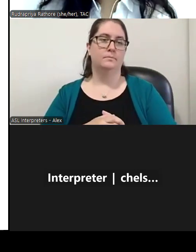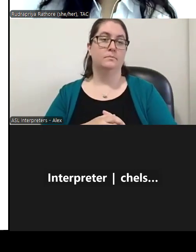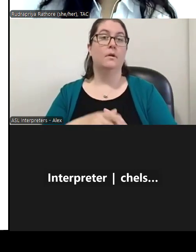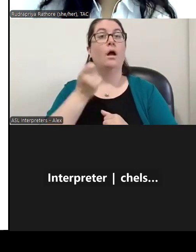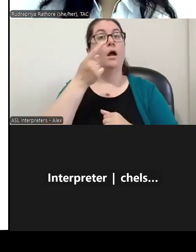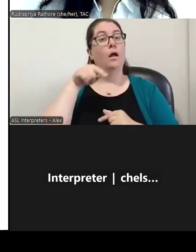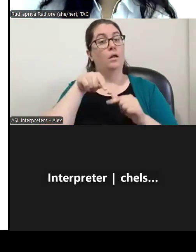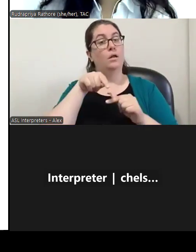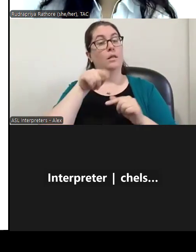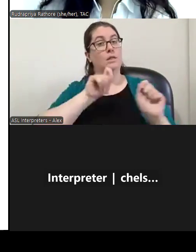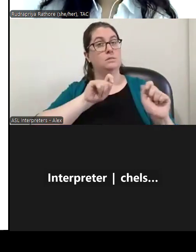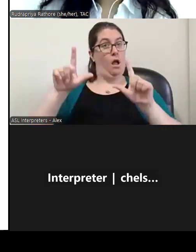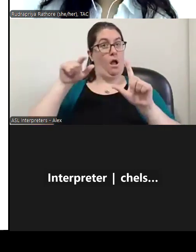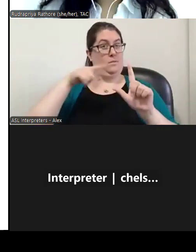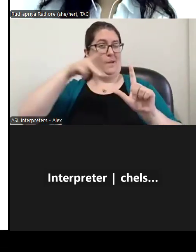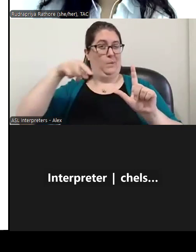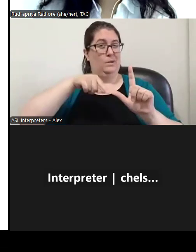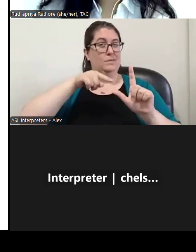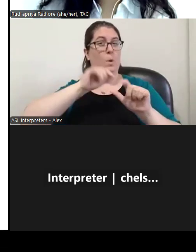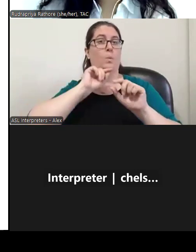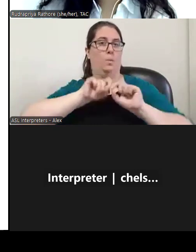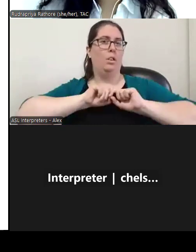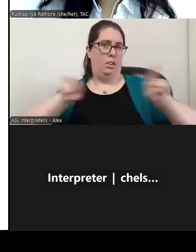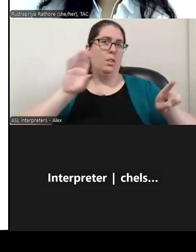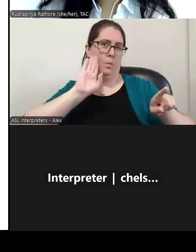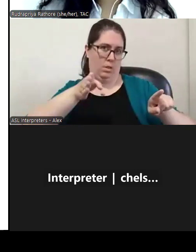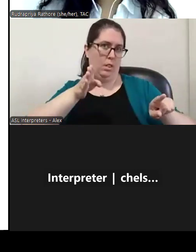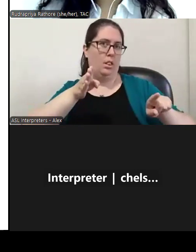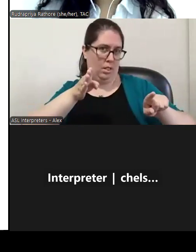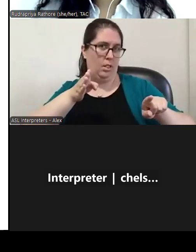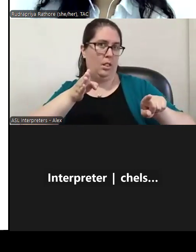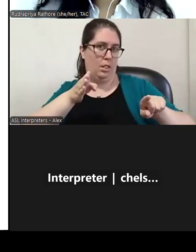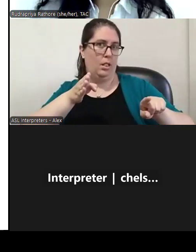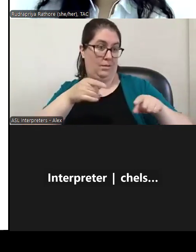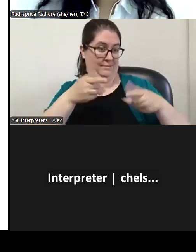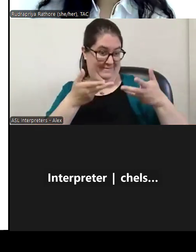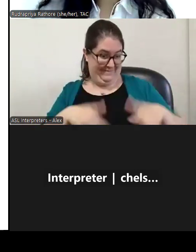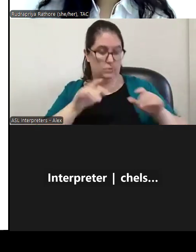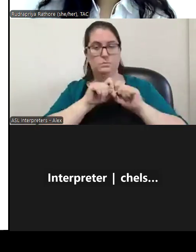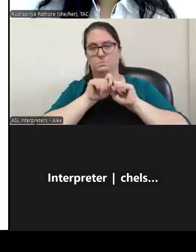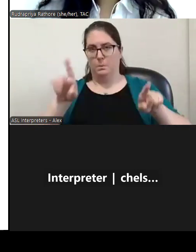the slides um we're using here to registered participants after the session has ended and